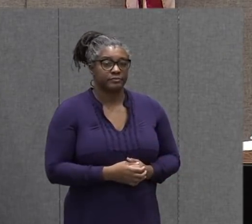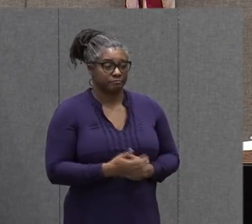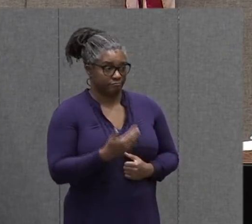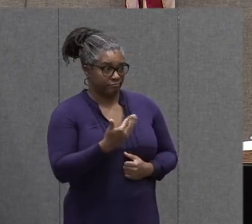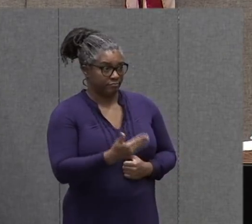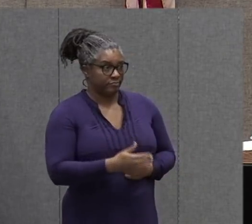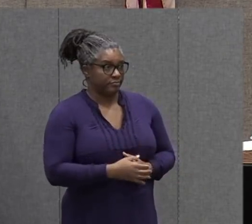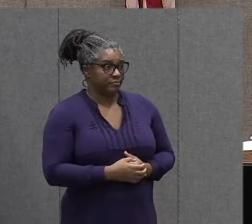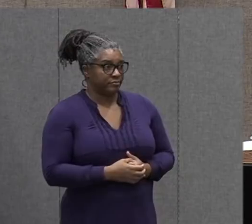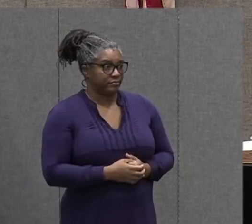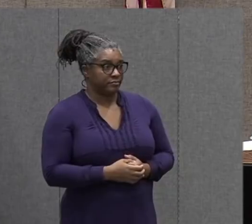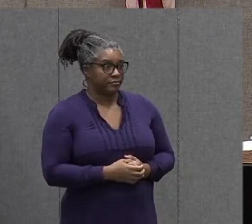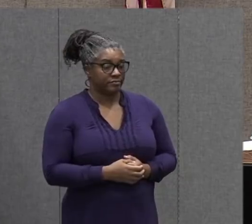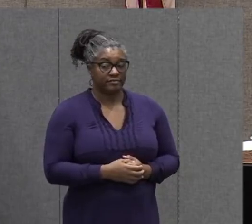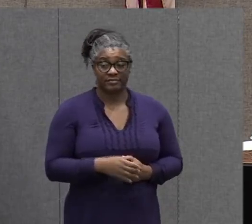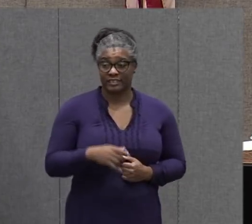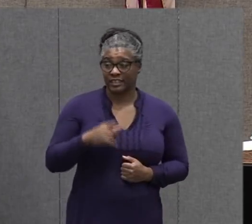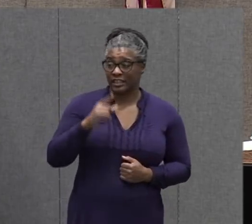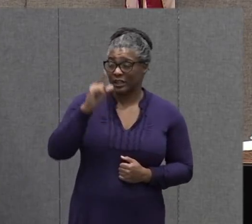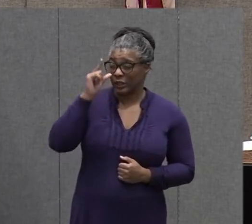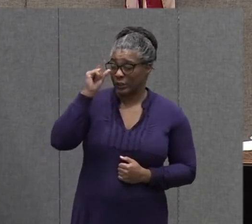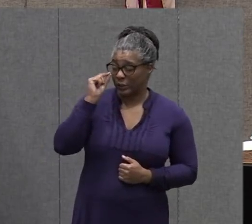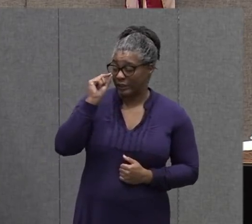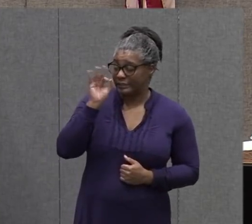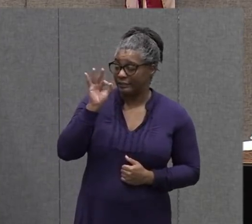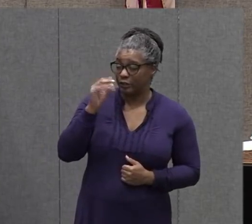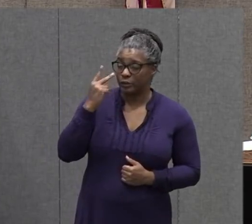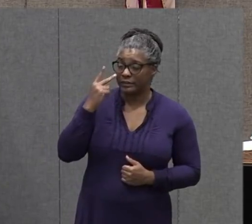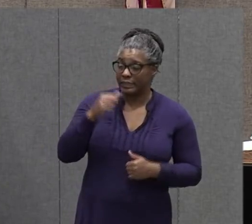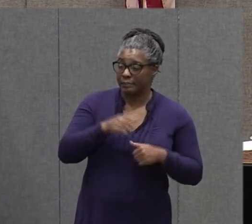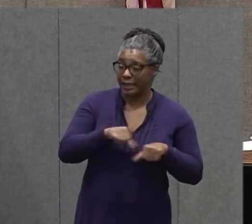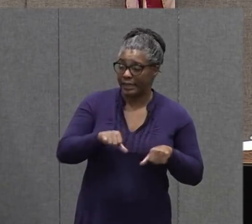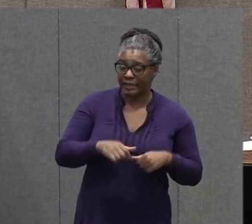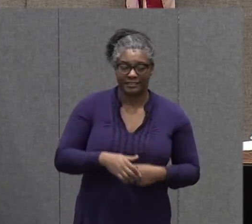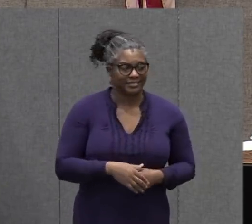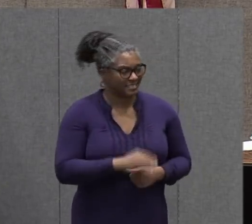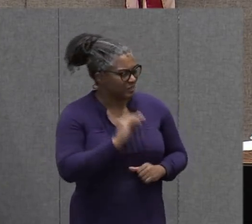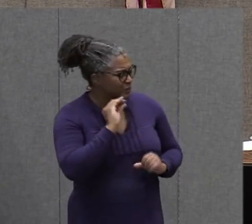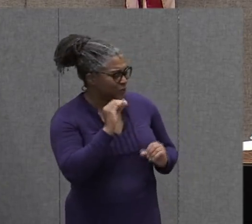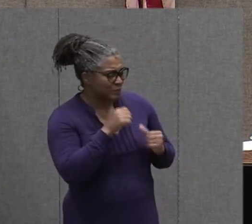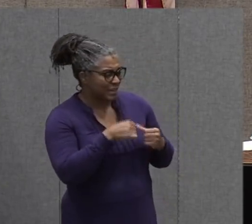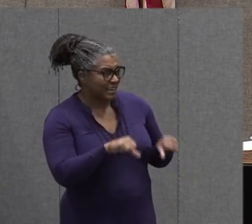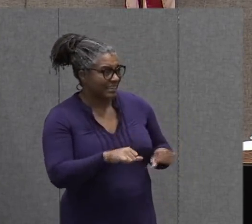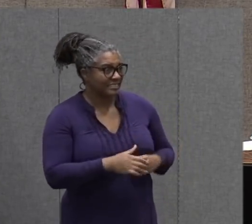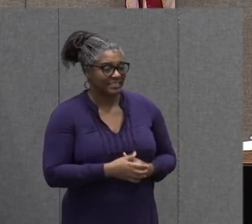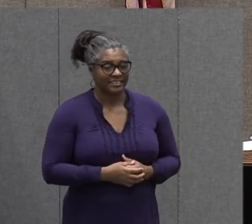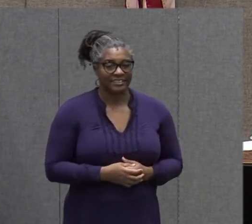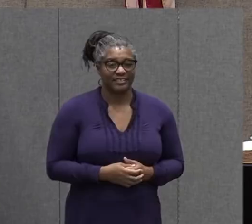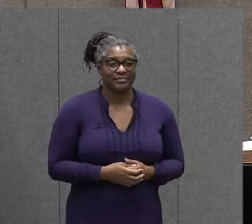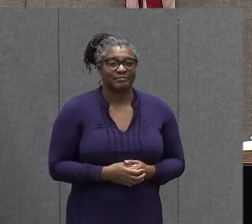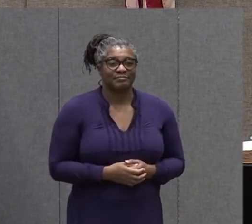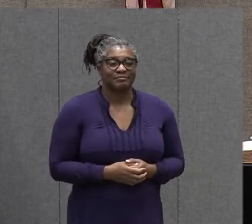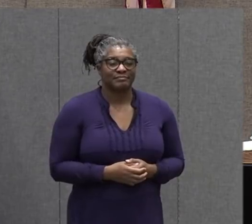[Mr. R] close your eyes if you see any band aids. [Miss Garcia] (whispering) [Mr. R] (whispering) Okay.